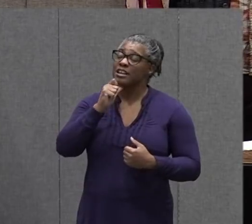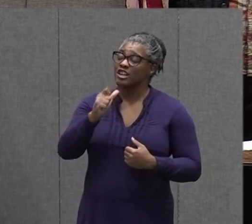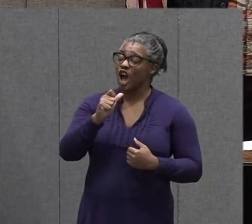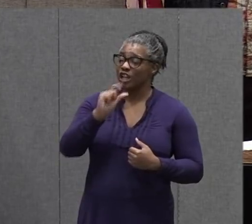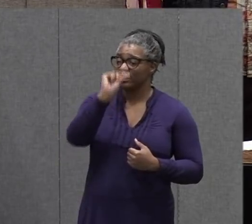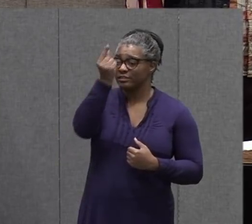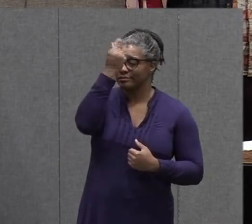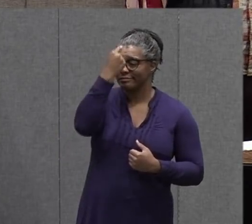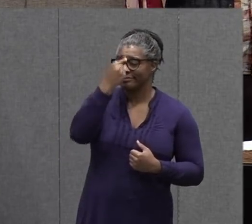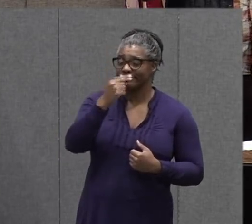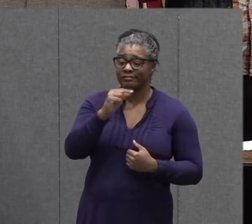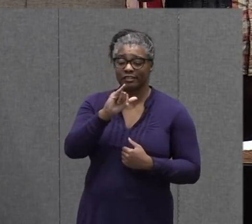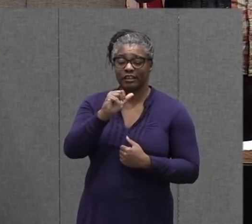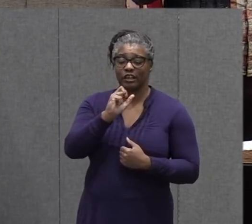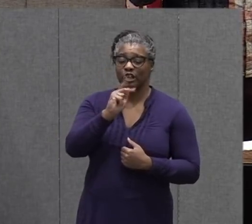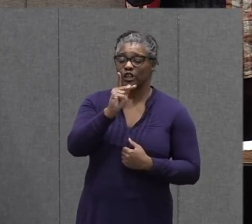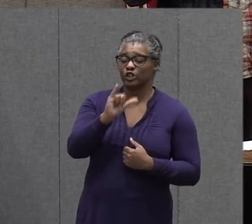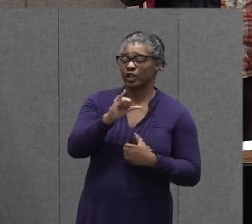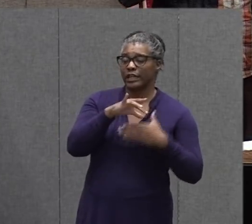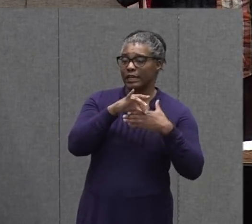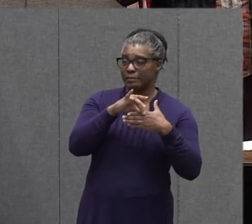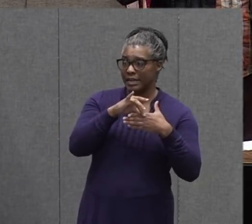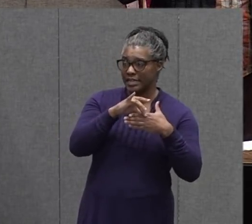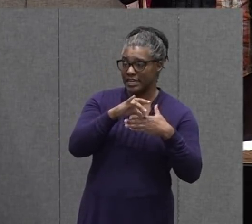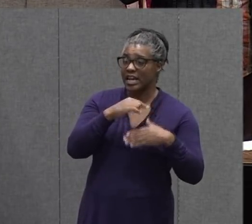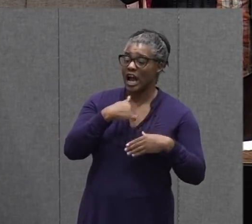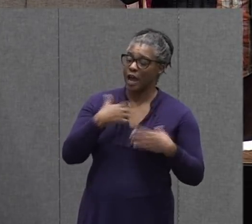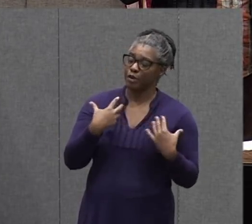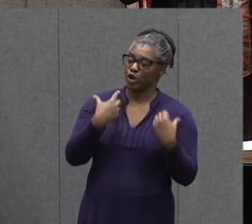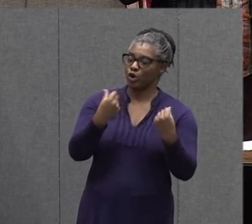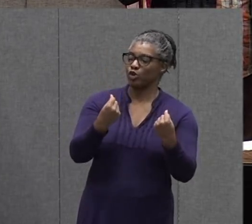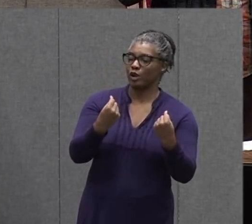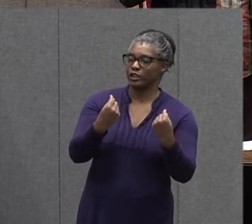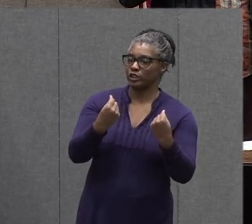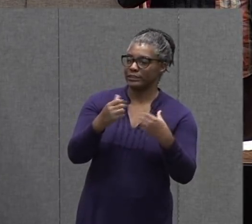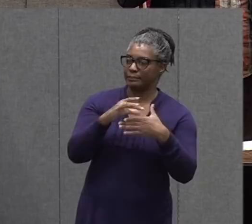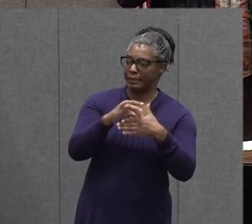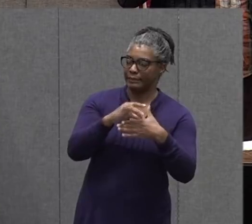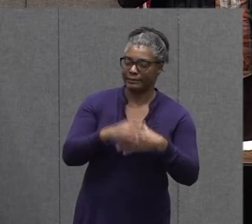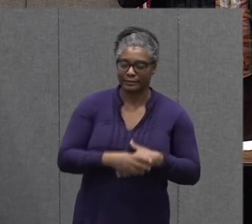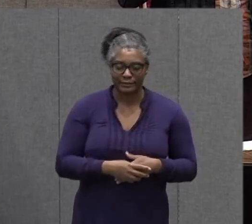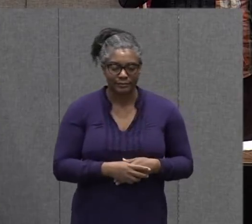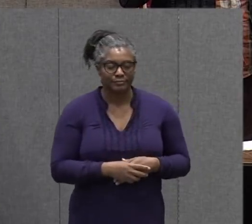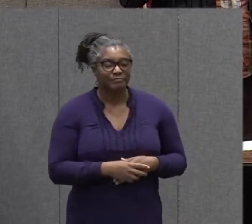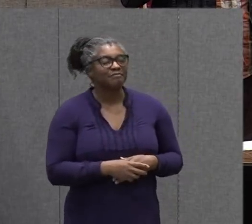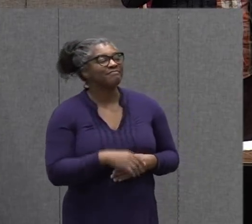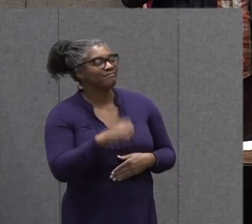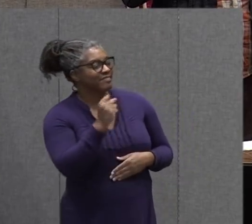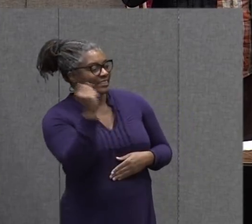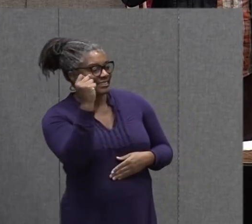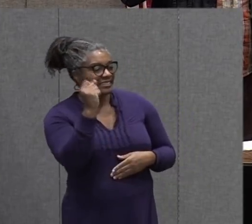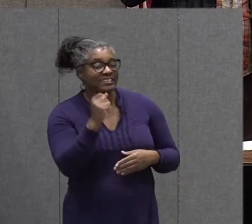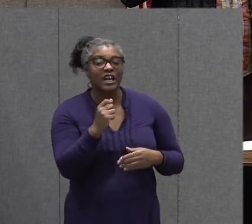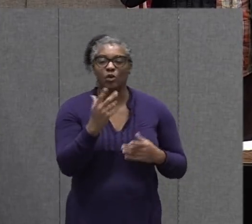[Mr. R] And I courageously wrote a poem. And I want to do something else courageous. [[Miss Garcia] What's that?